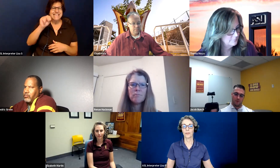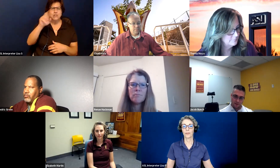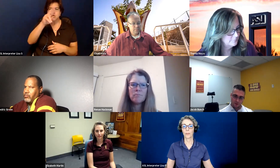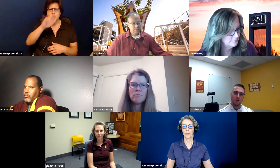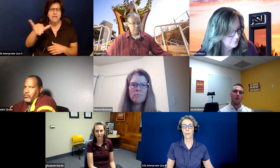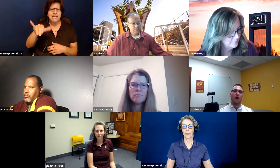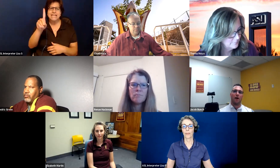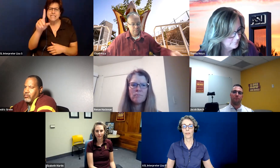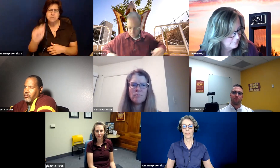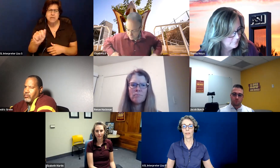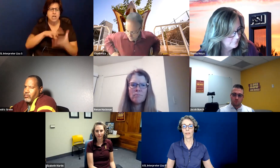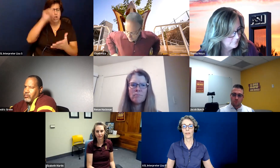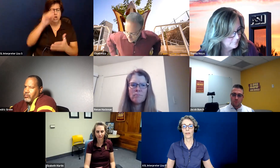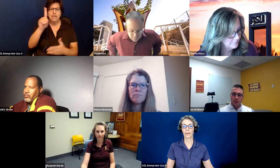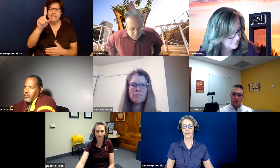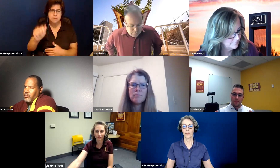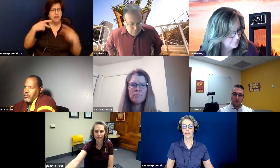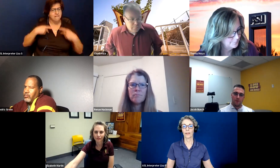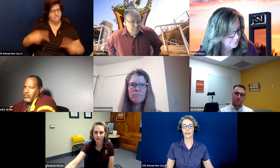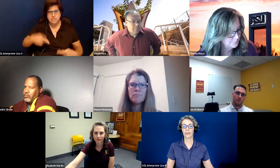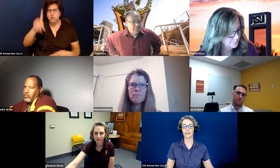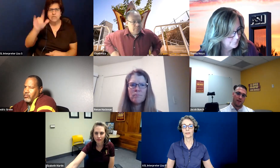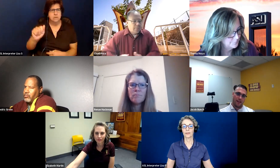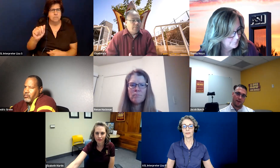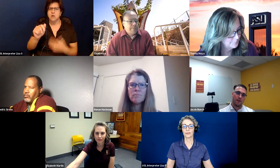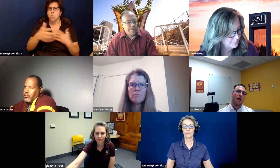what have you that those are mitigated.